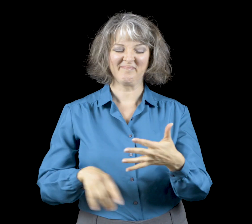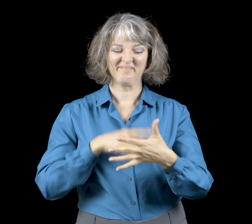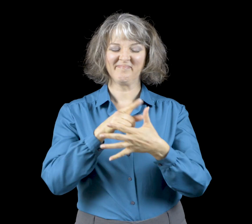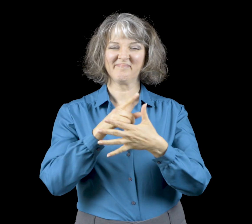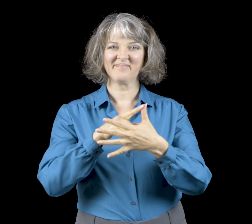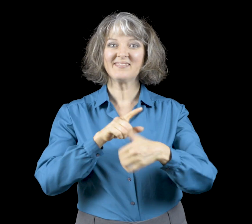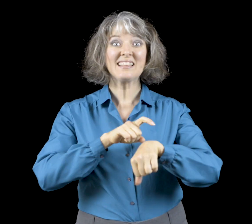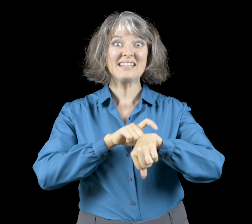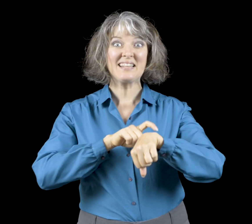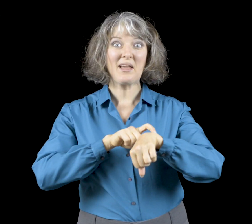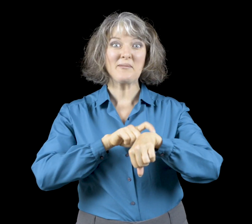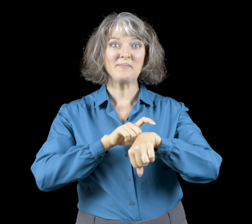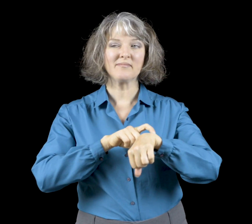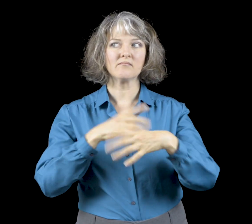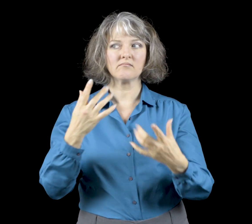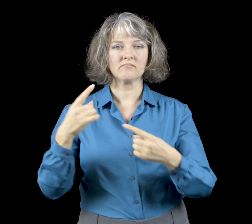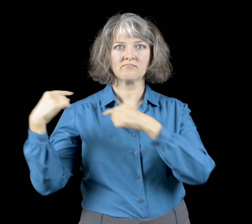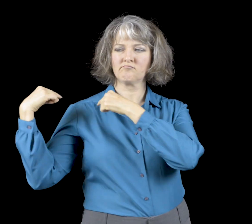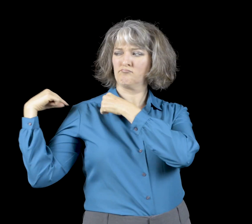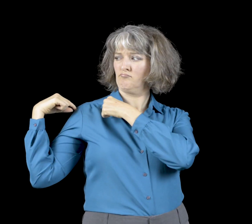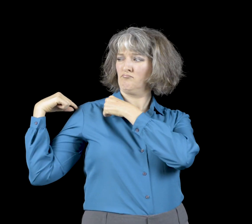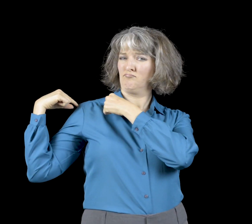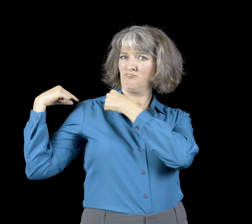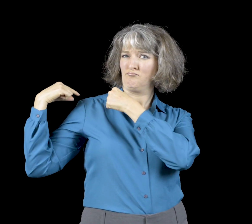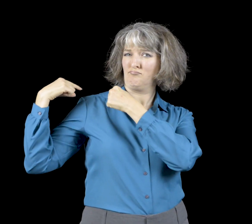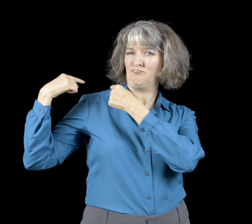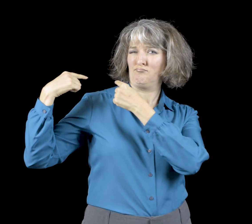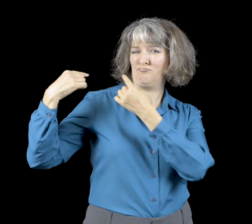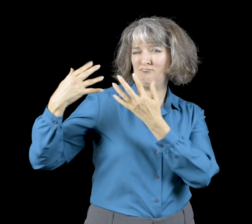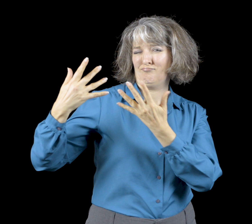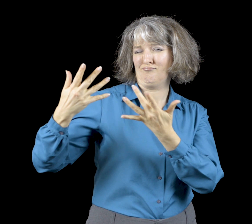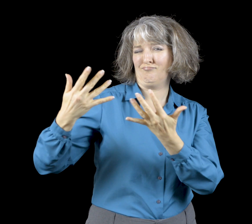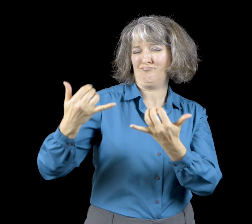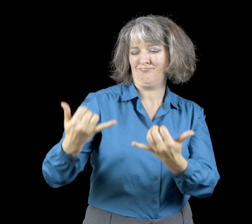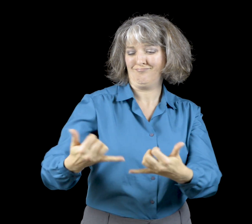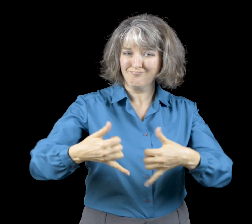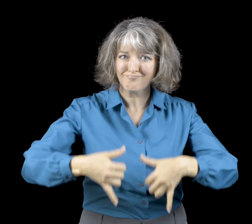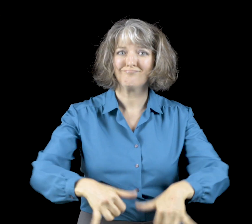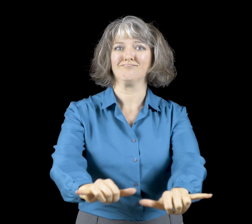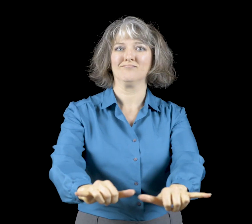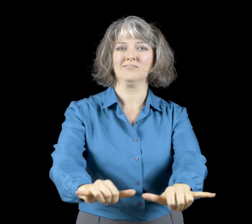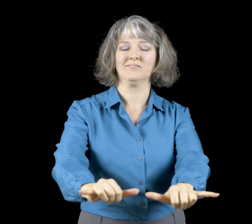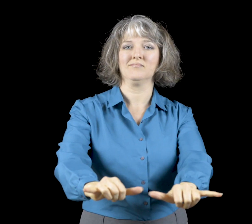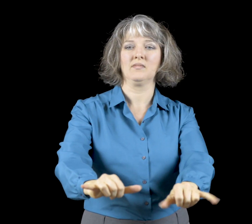Past to current to future is our first step for the time period.